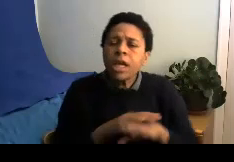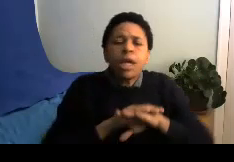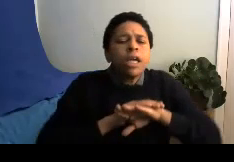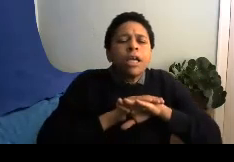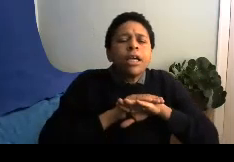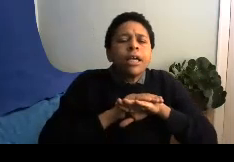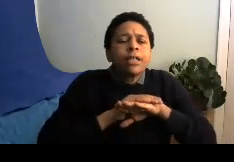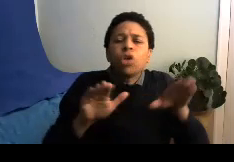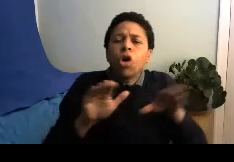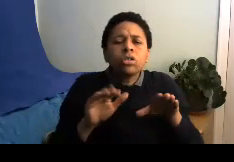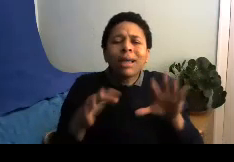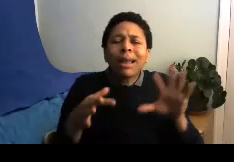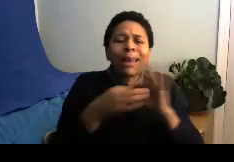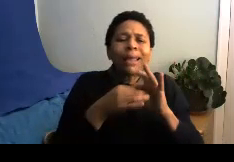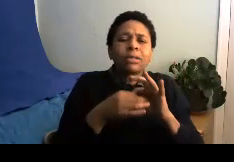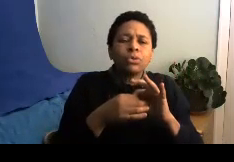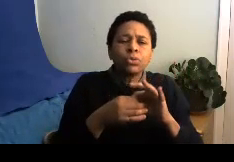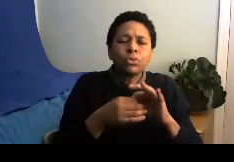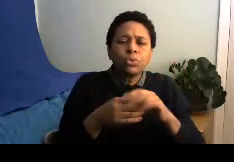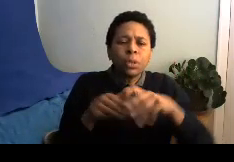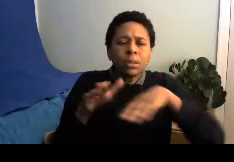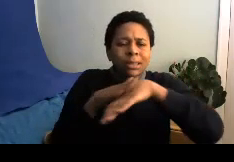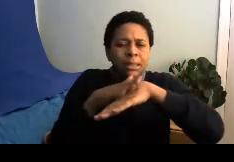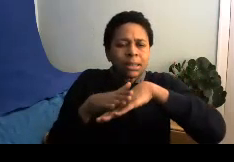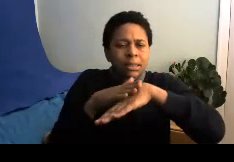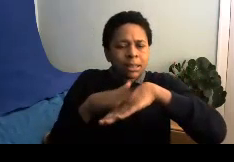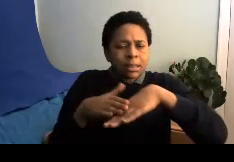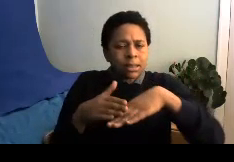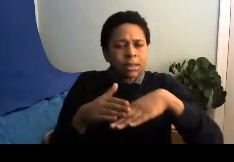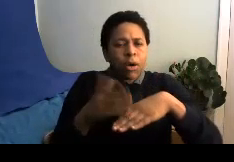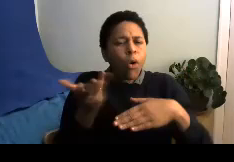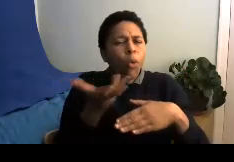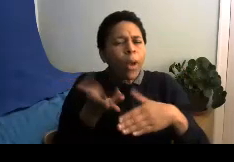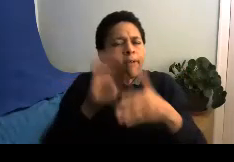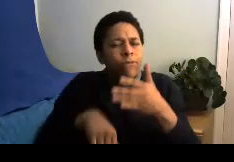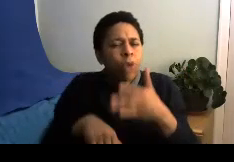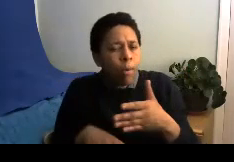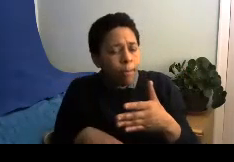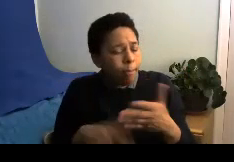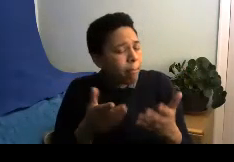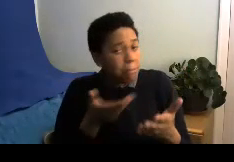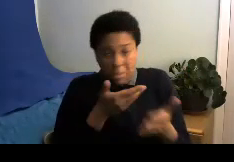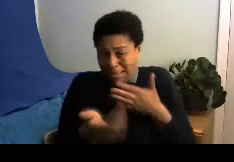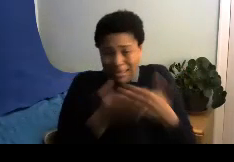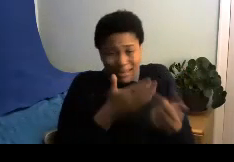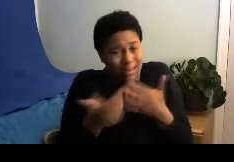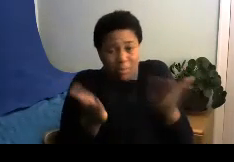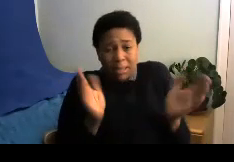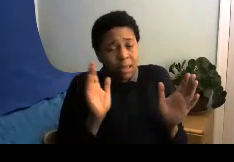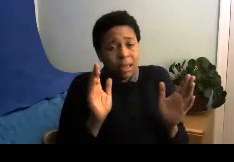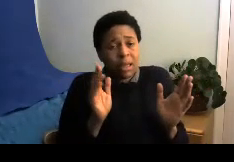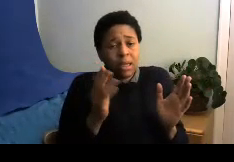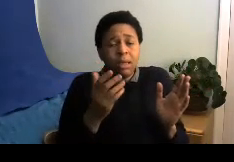know, your colour or your nationality or any of any of those kinds of things, you have this sort of shared belief and